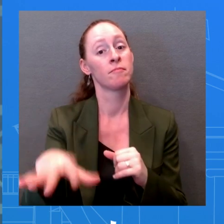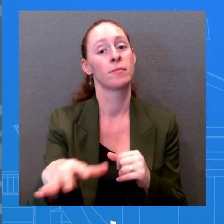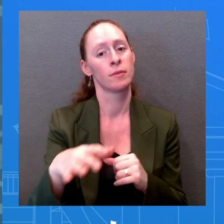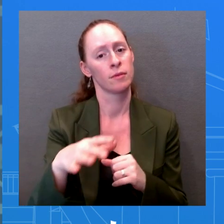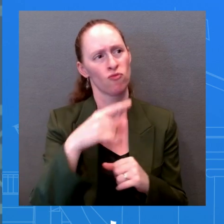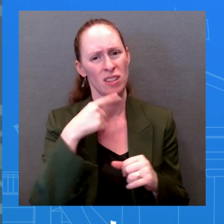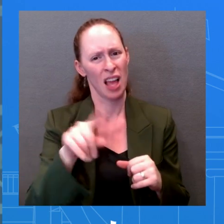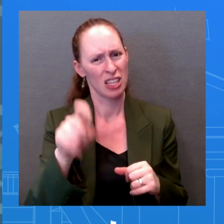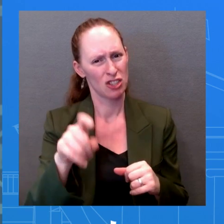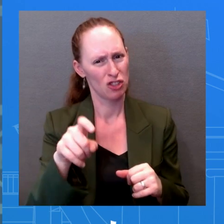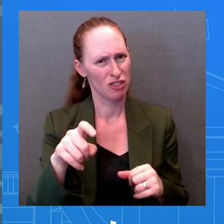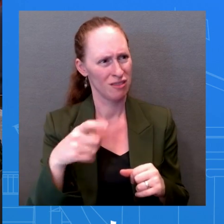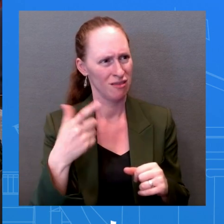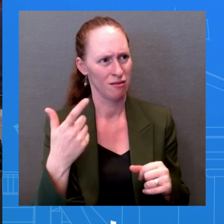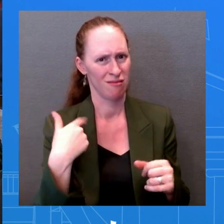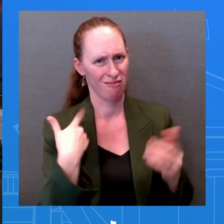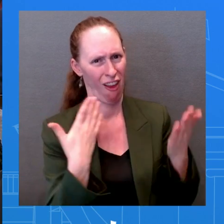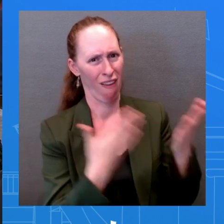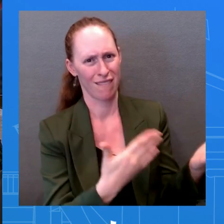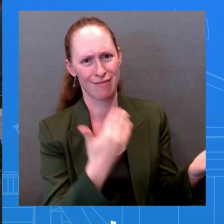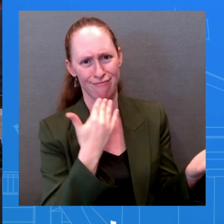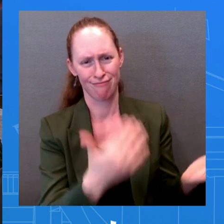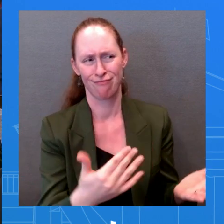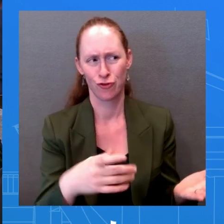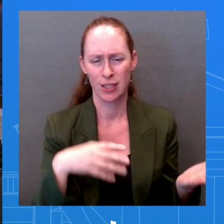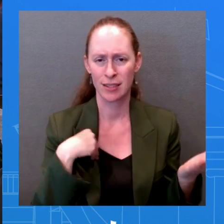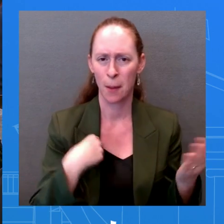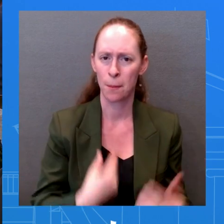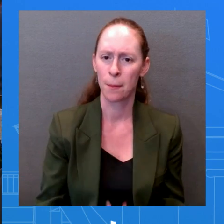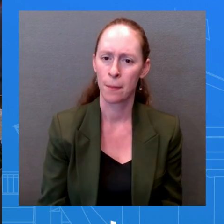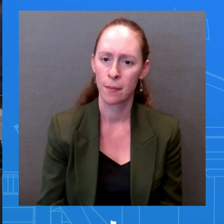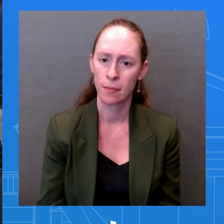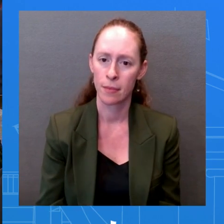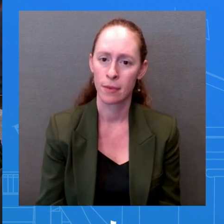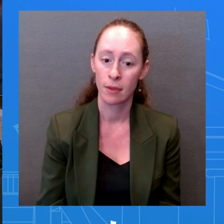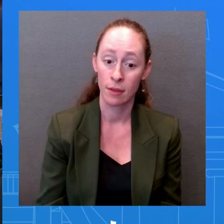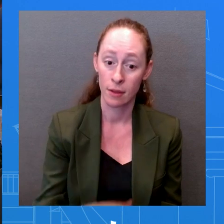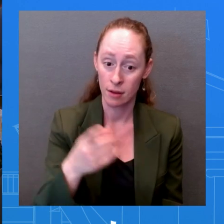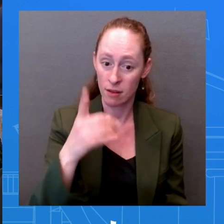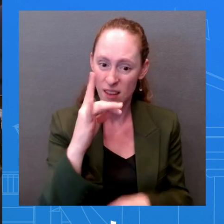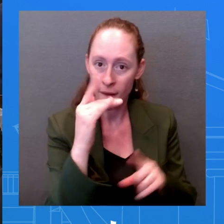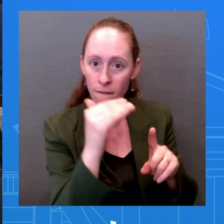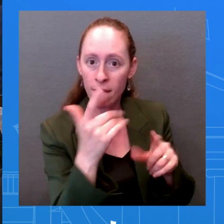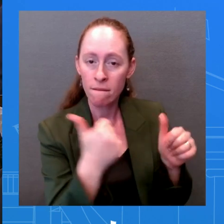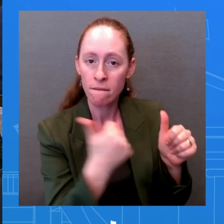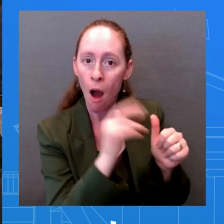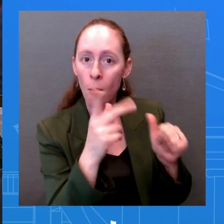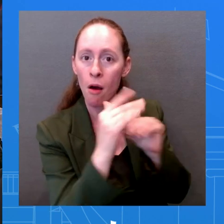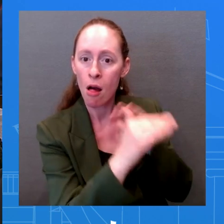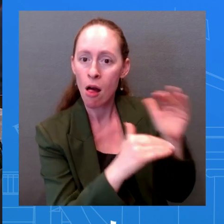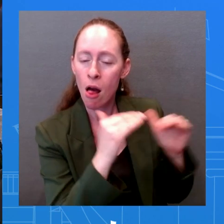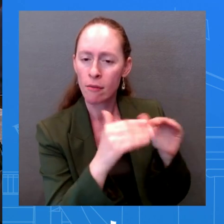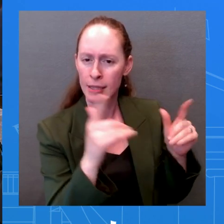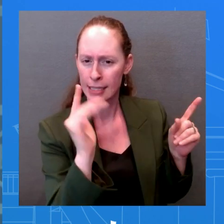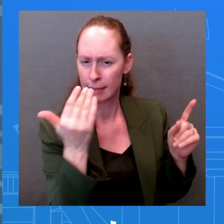The Press: But when you say "followed up repeatedly," there's clearly -- it sounds like there's a frustration that there's something that's not coming back from the Russians. Ms. Jean-Pierre: Again, the Russians should